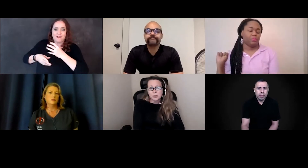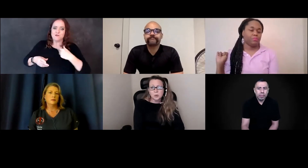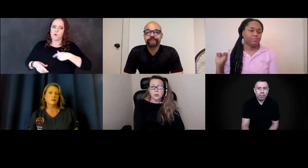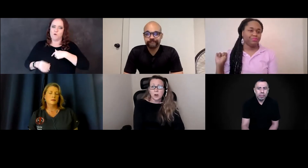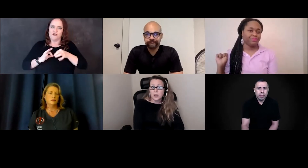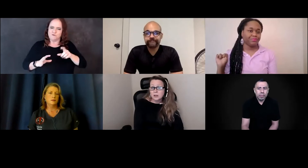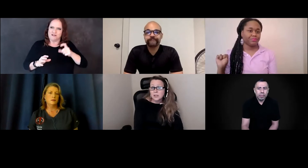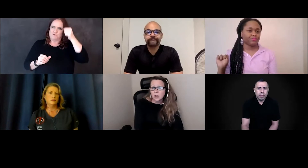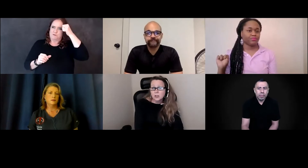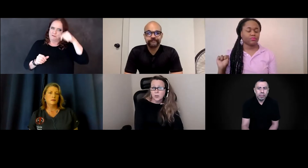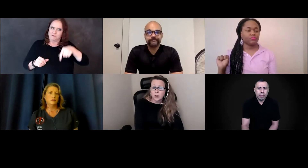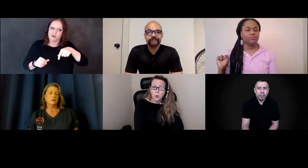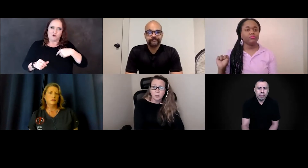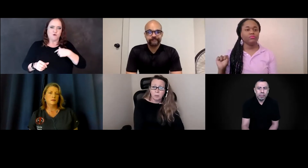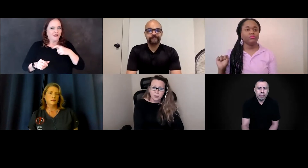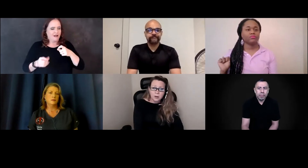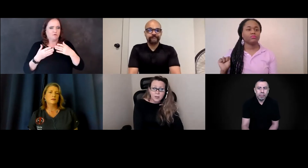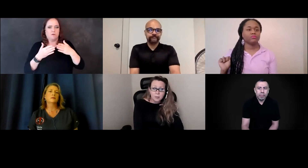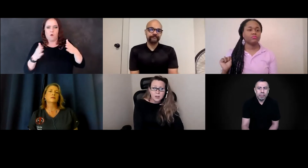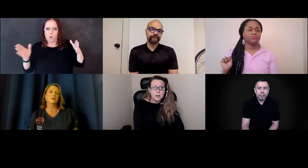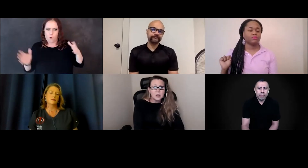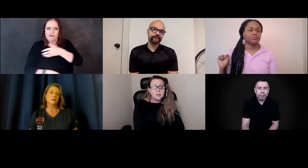sort of caretakers or quote mothering them.